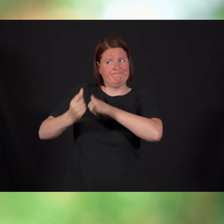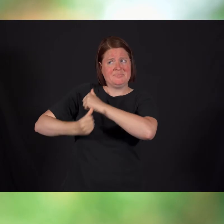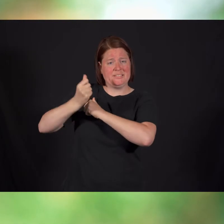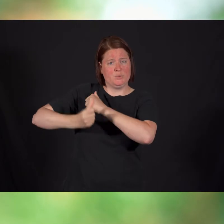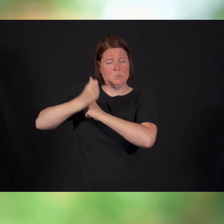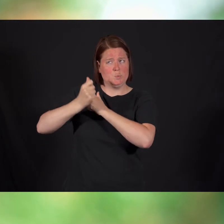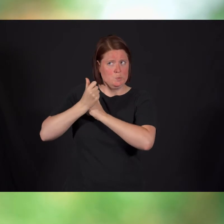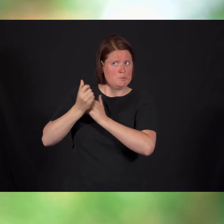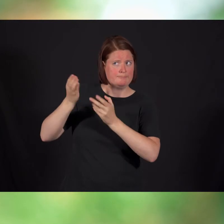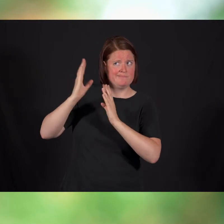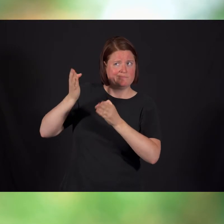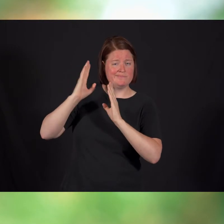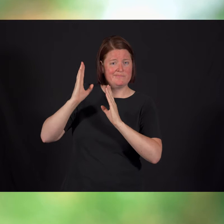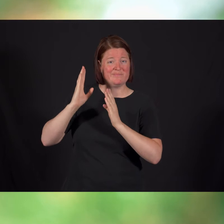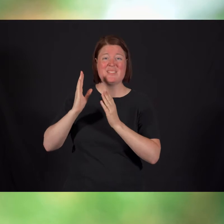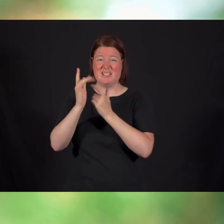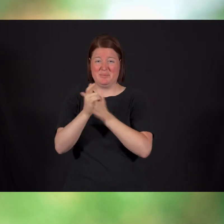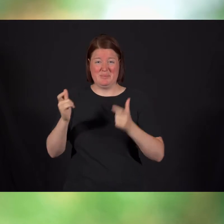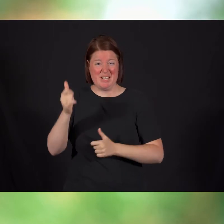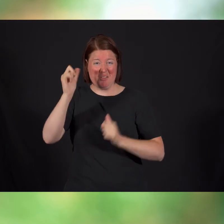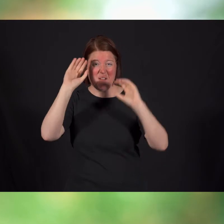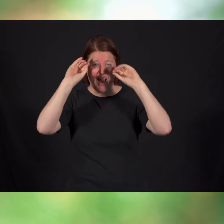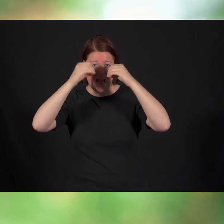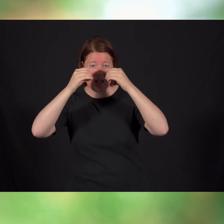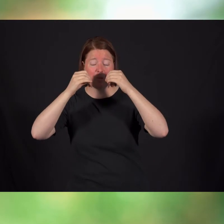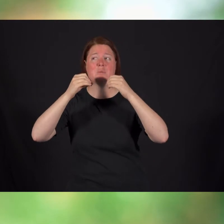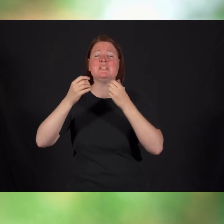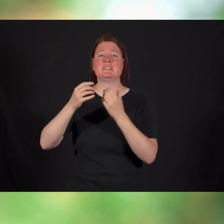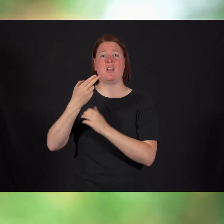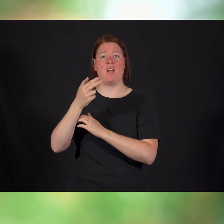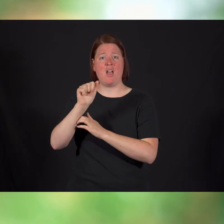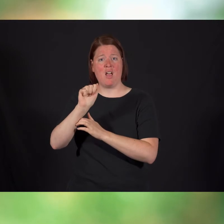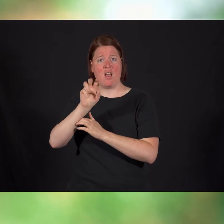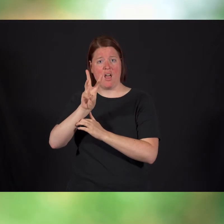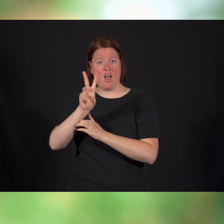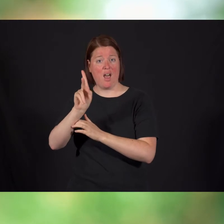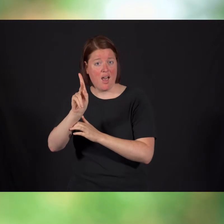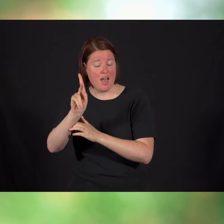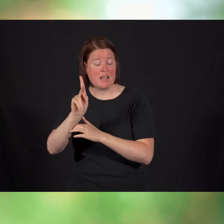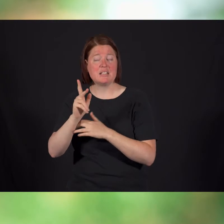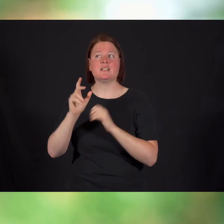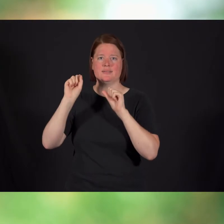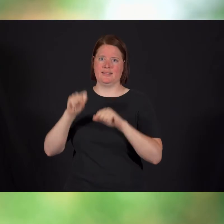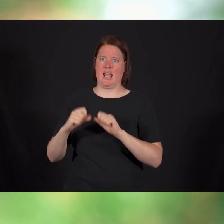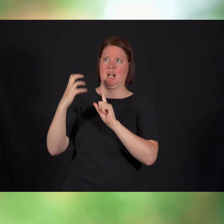are easy prey for larger owls like great horned owls or even red-tailed hawks, or think about Doctor Who being stuck on the ground,